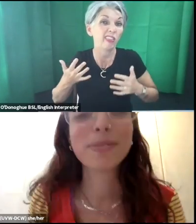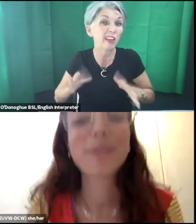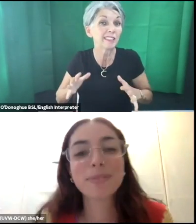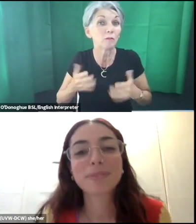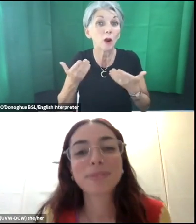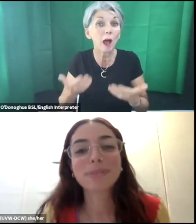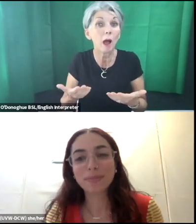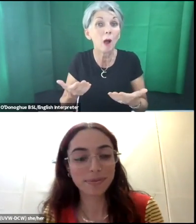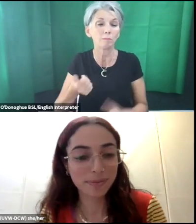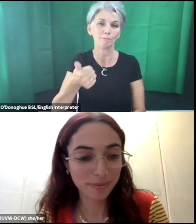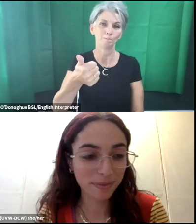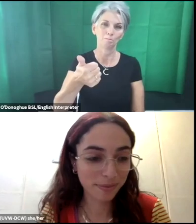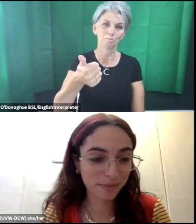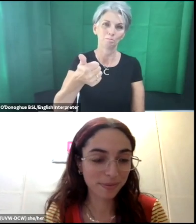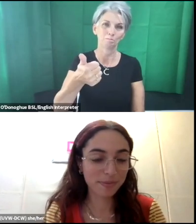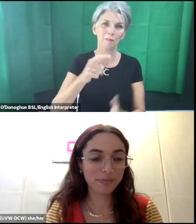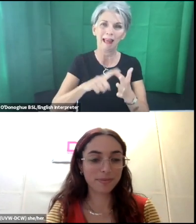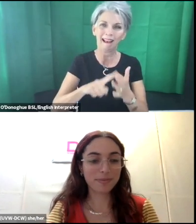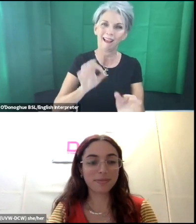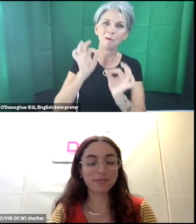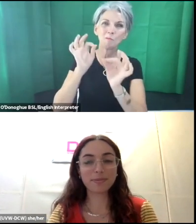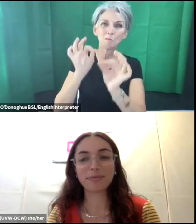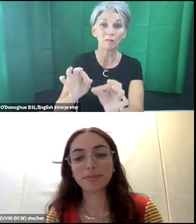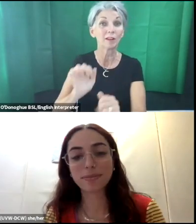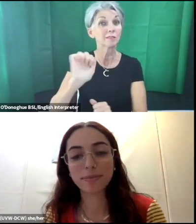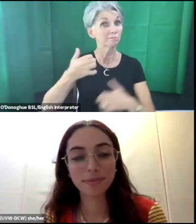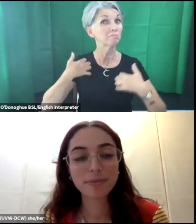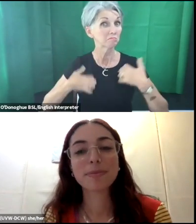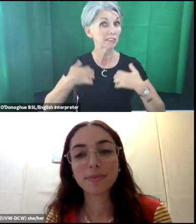Oh yeah, that was perfect. And that's also the exact energy that Rising operates as, which is